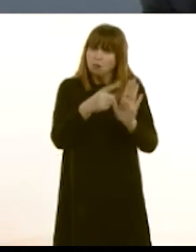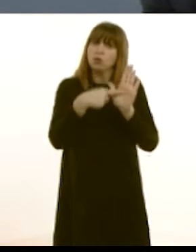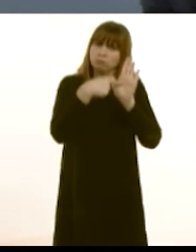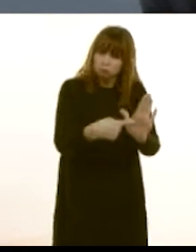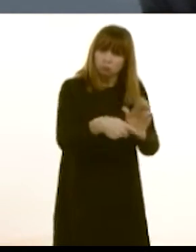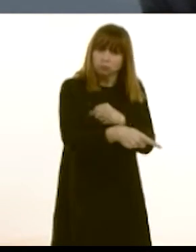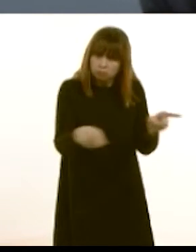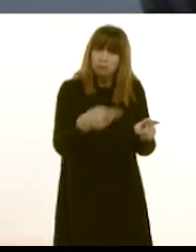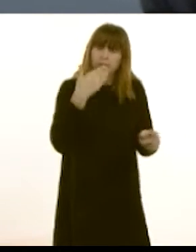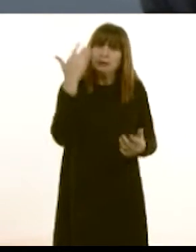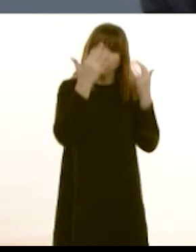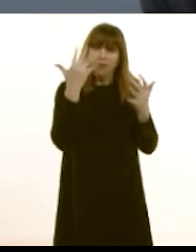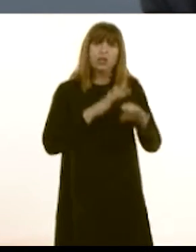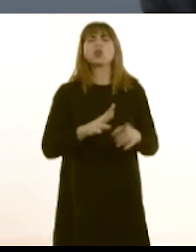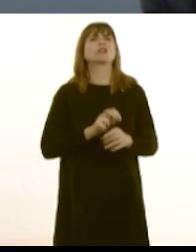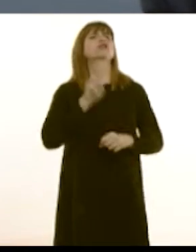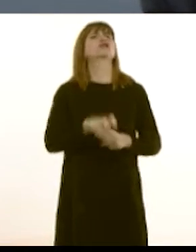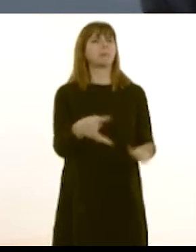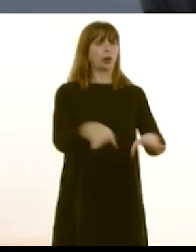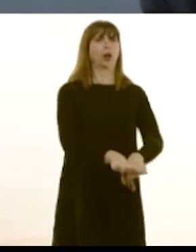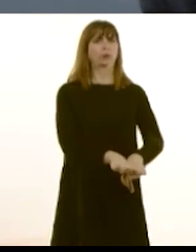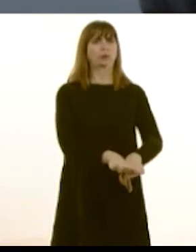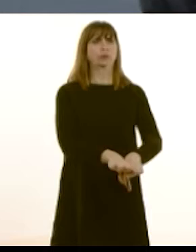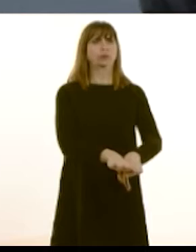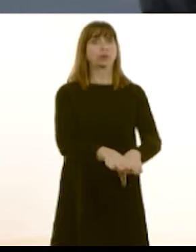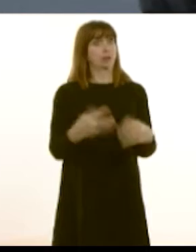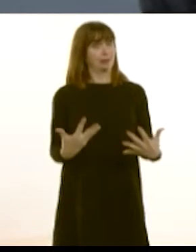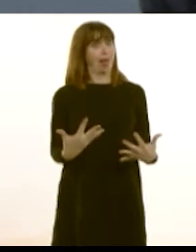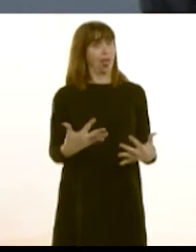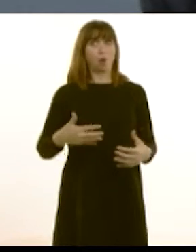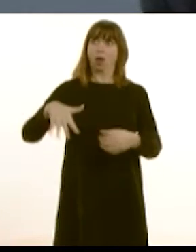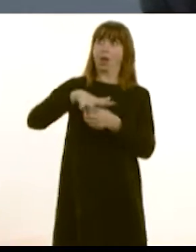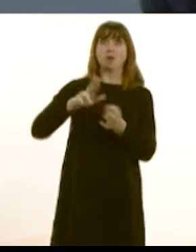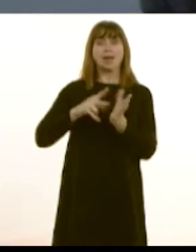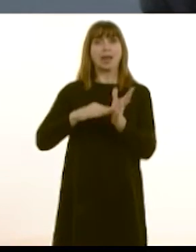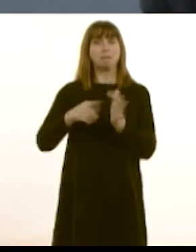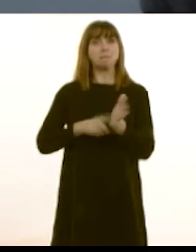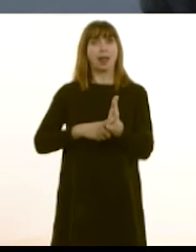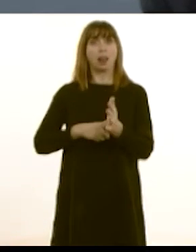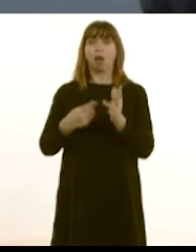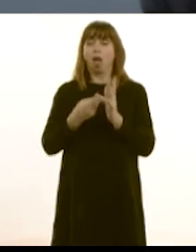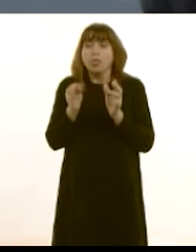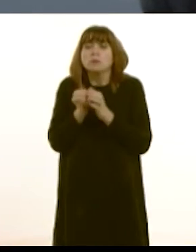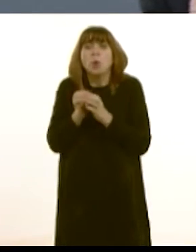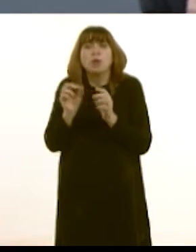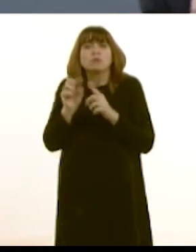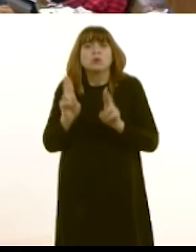as an option, rather than simply looking at closure, as theyíre currently doing with the case of Nantmel and other small primary schools in Brecon and Radnor?